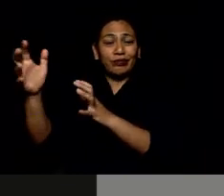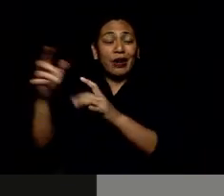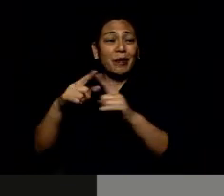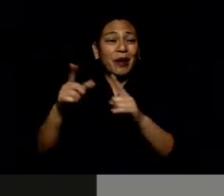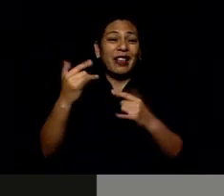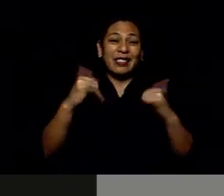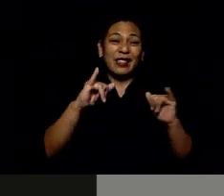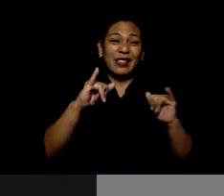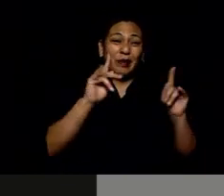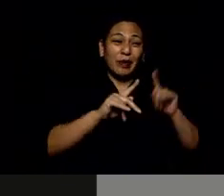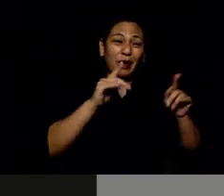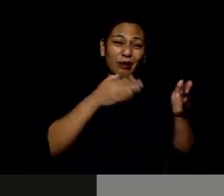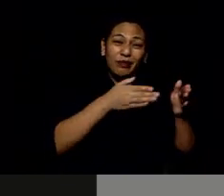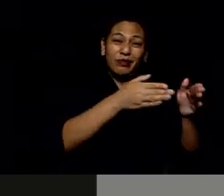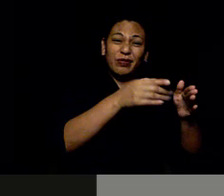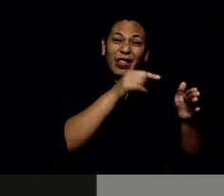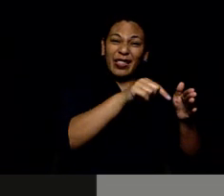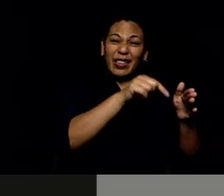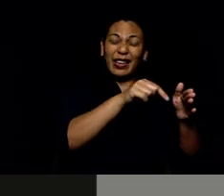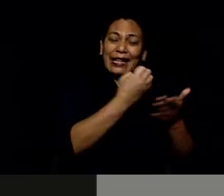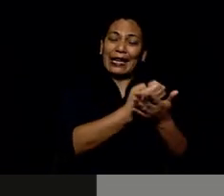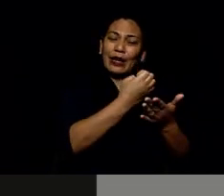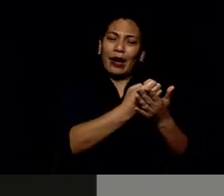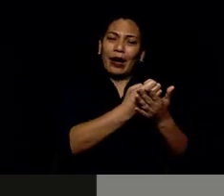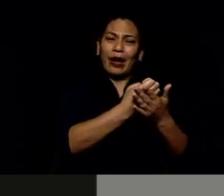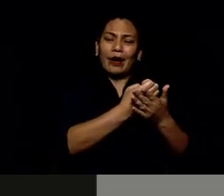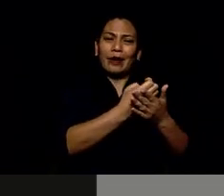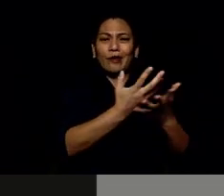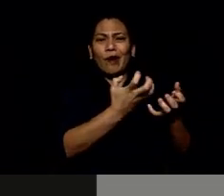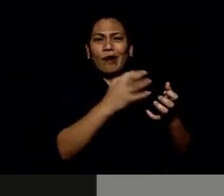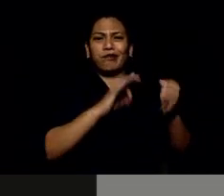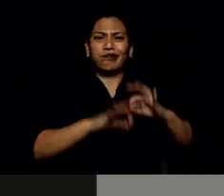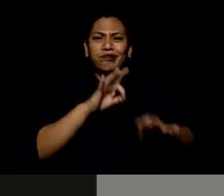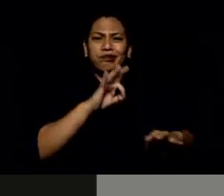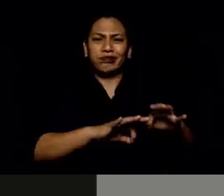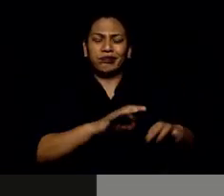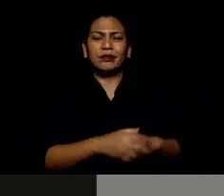So very, um, concerning in that way.